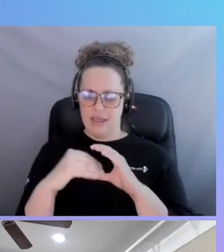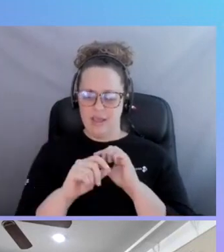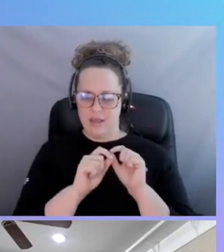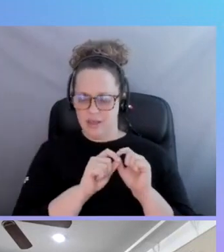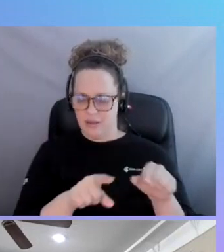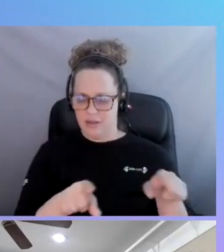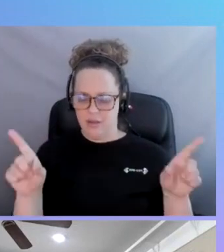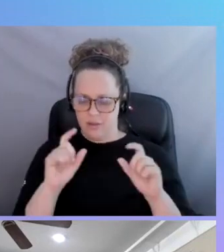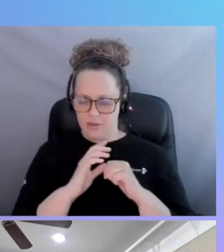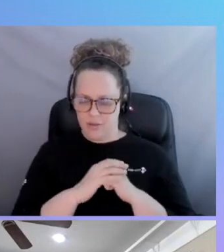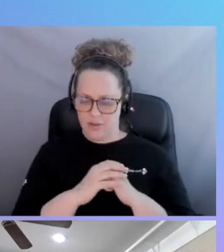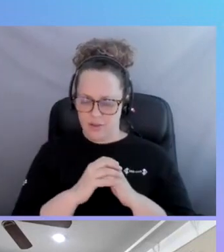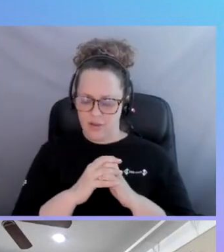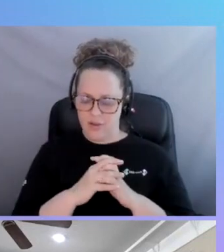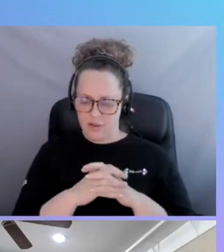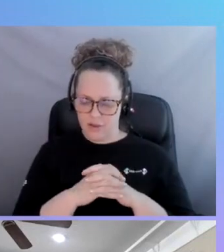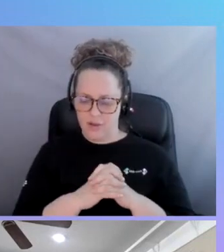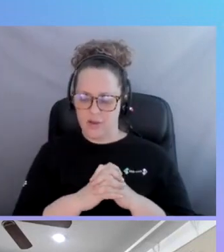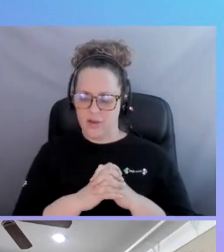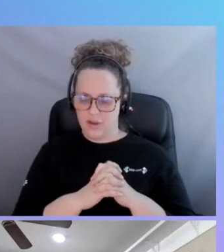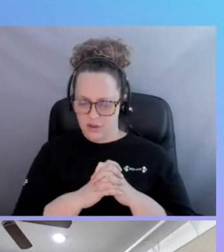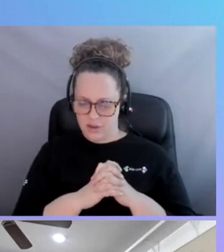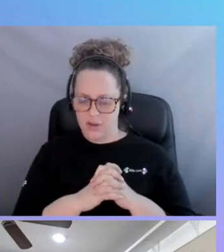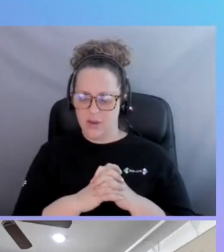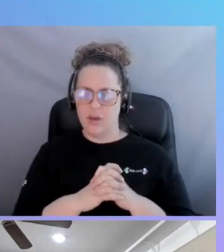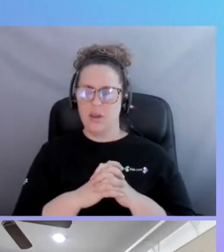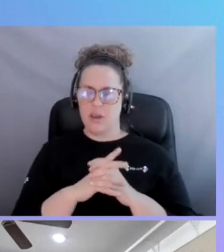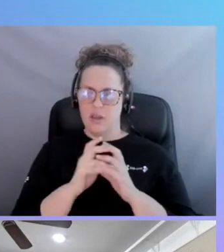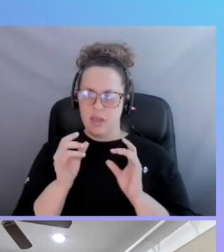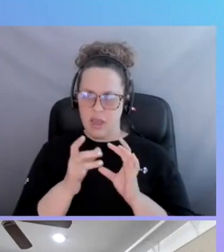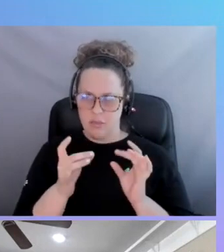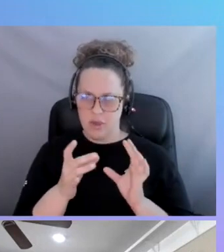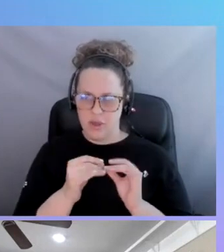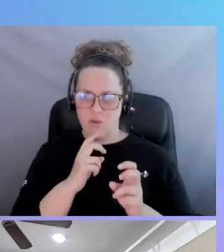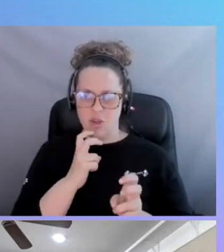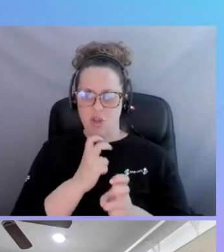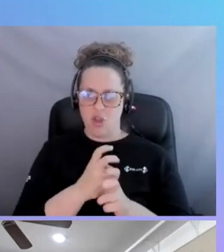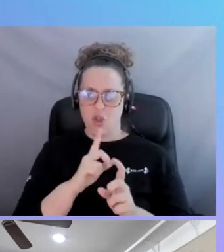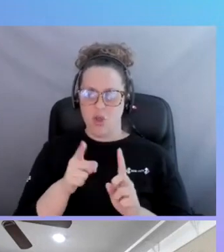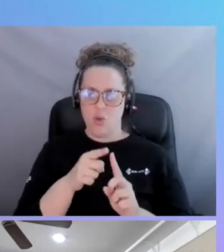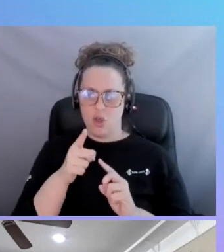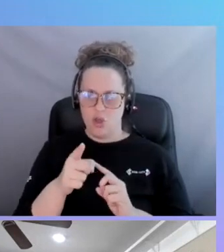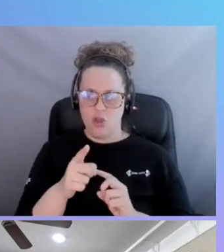message is really hard when you're not in a high leadership